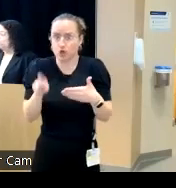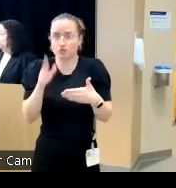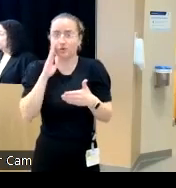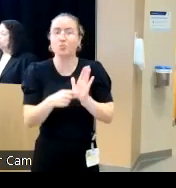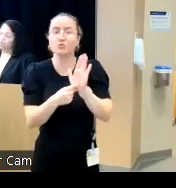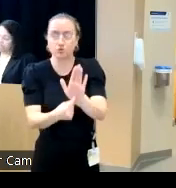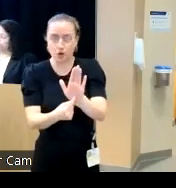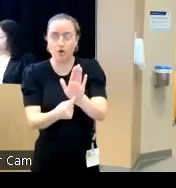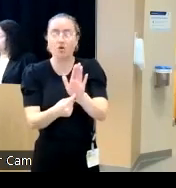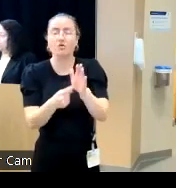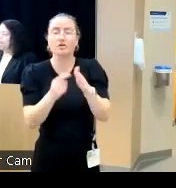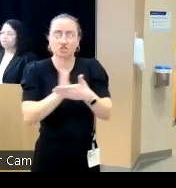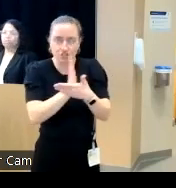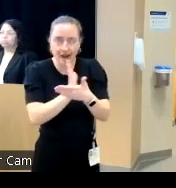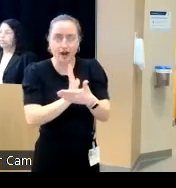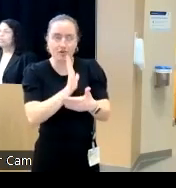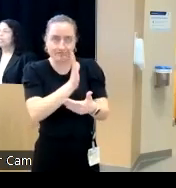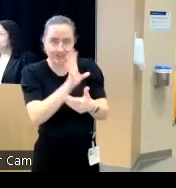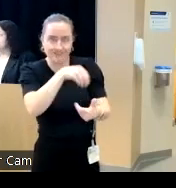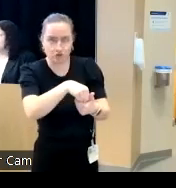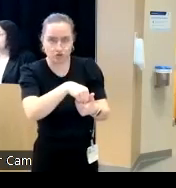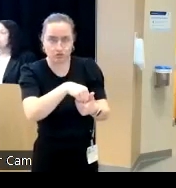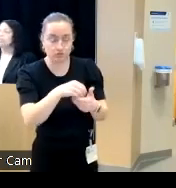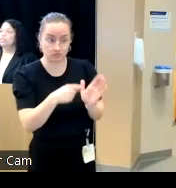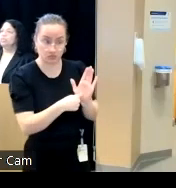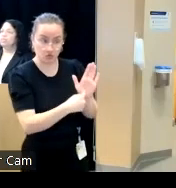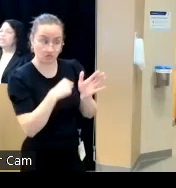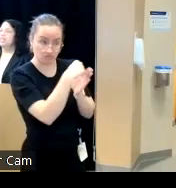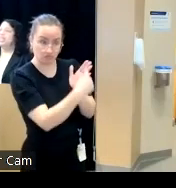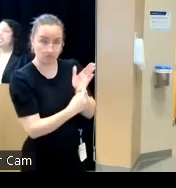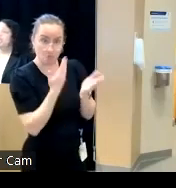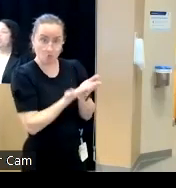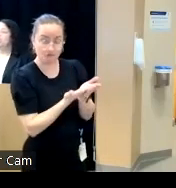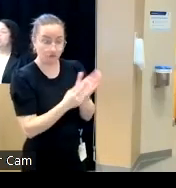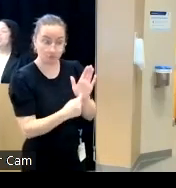proposed intervention with them and ask them what do you think about this do you does anything here